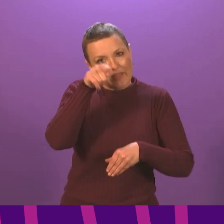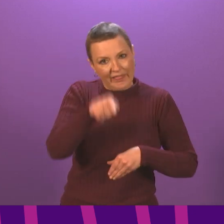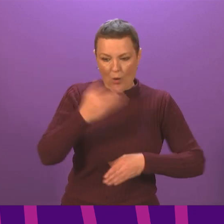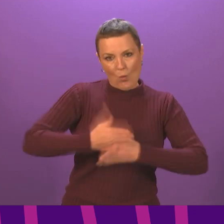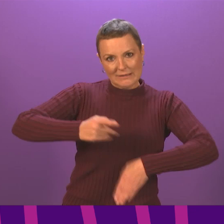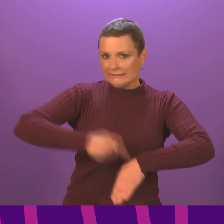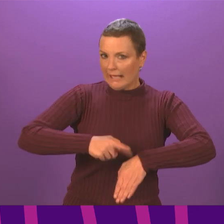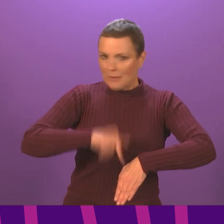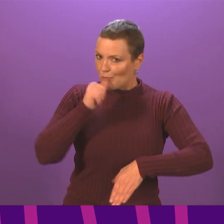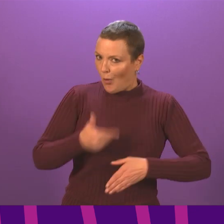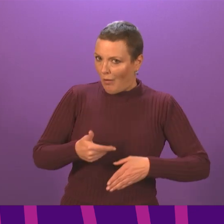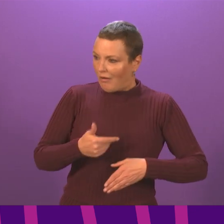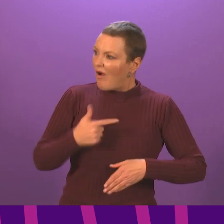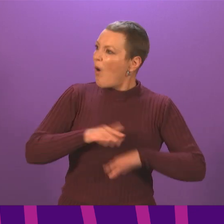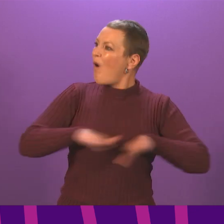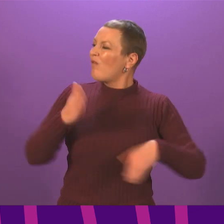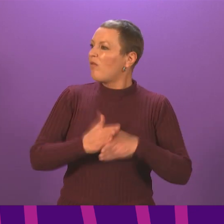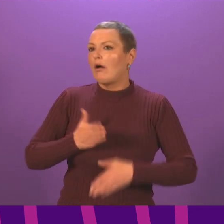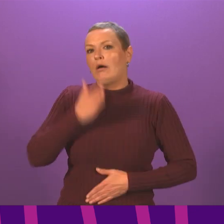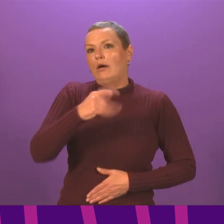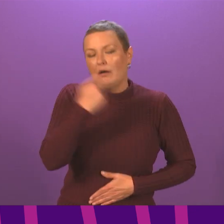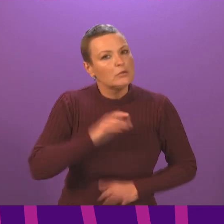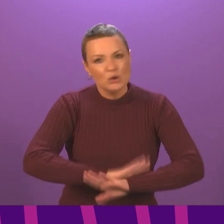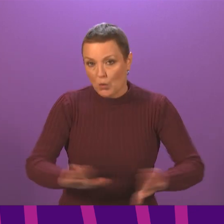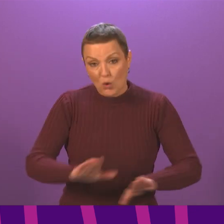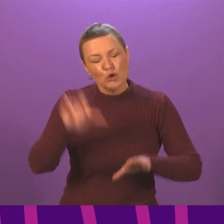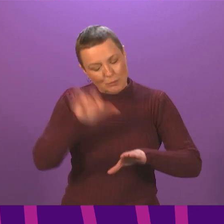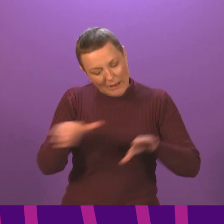that people have to do on their days off. I have already explained to Ms Lennon some